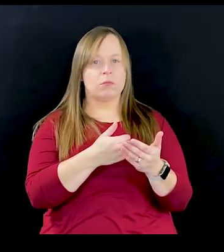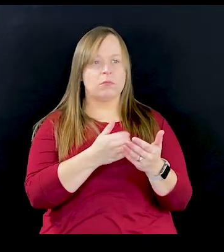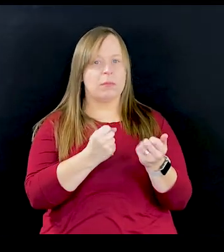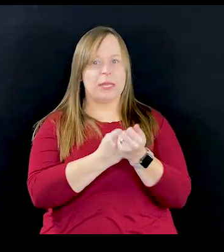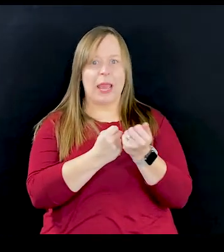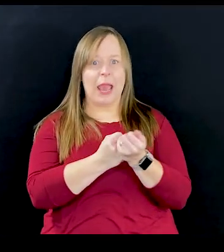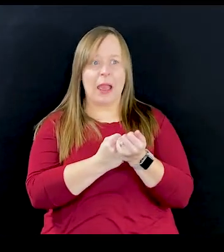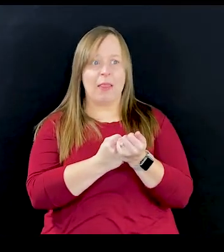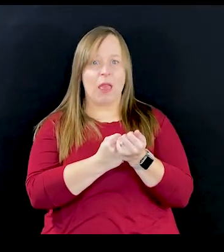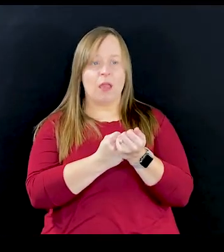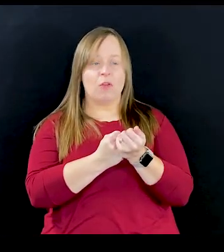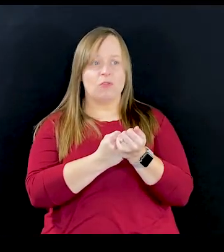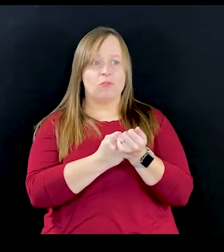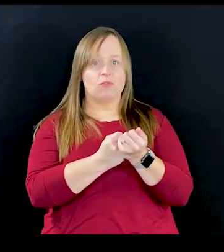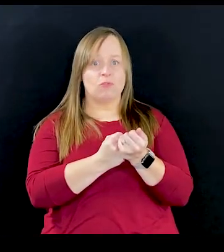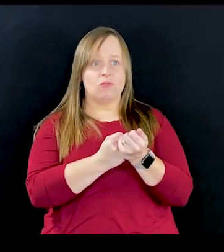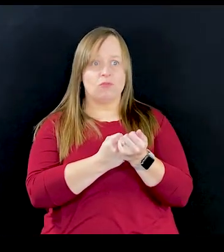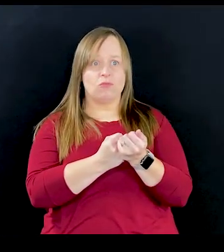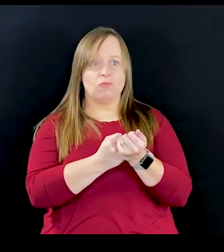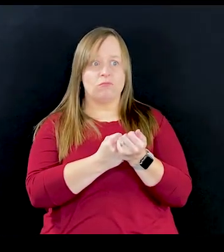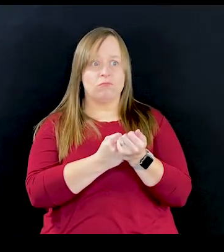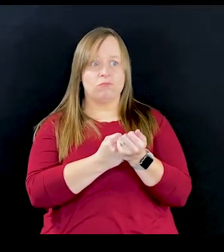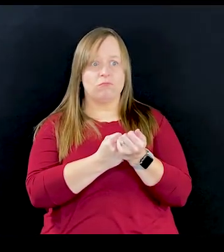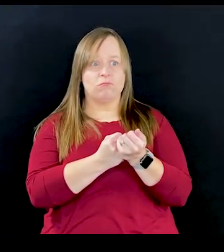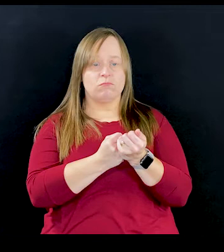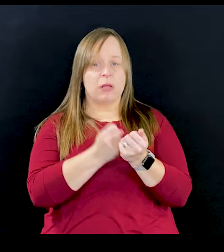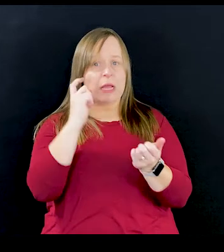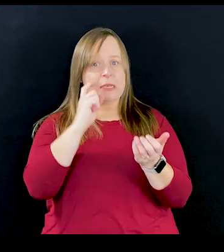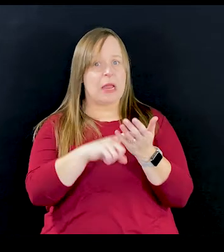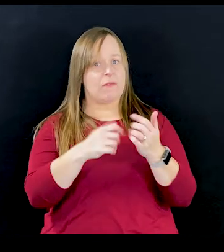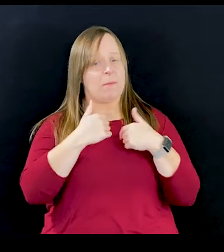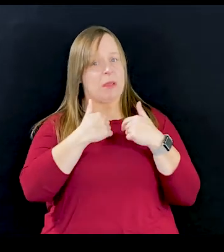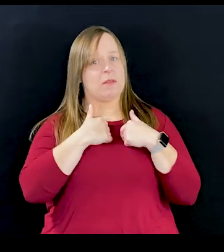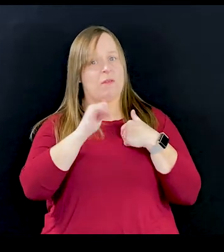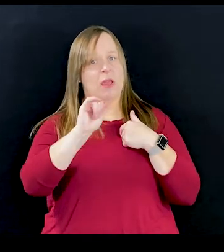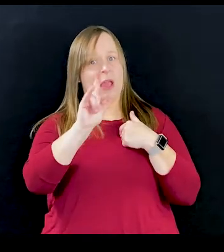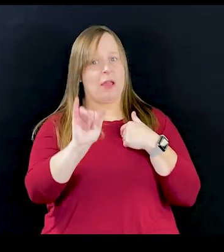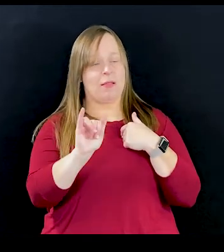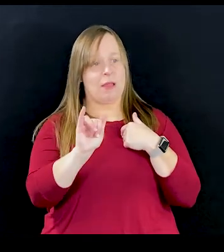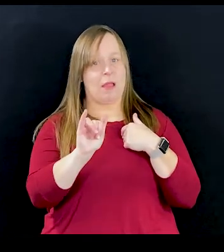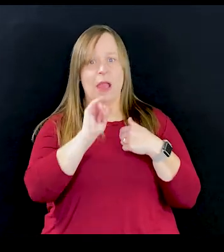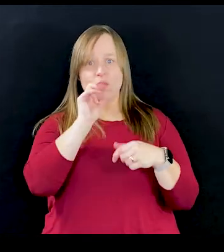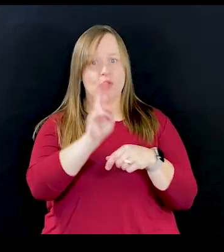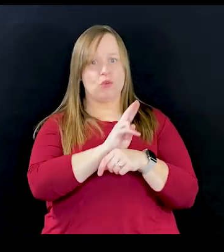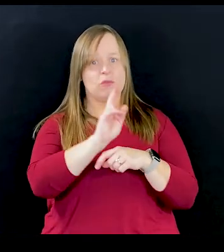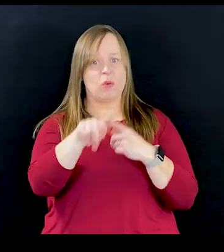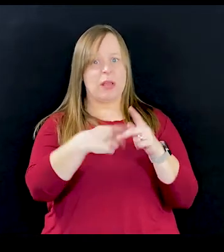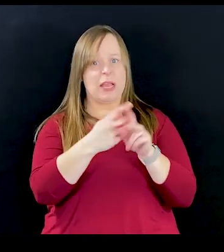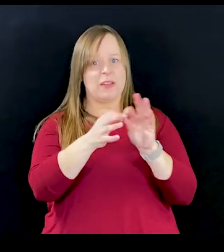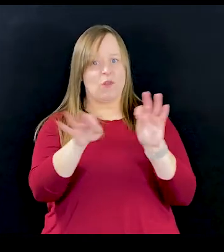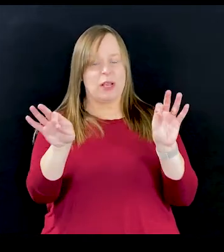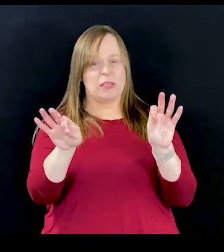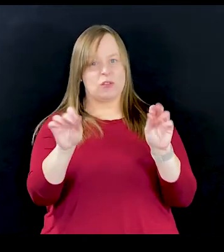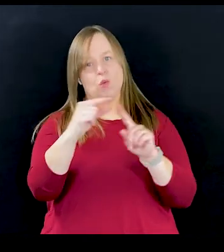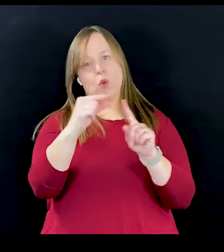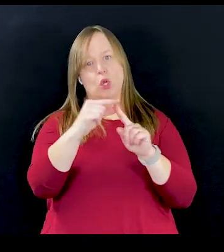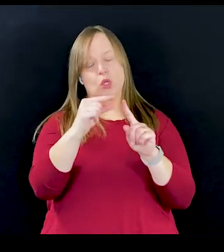To be an ally is not only to identify yourself as someone who doesn't use those phrases or those words,